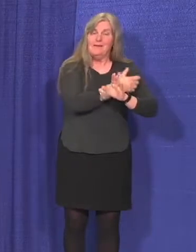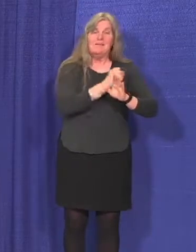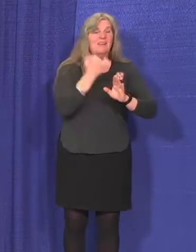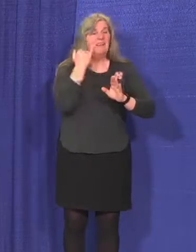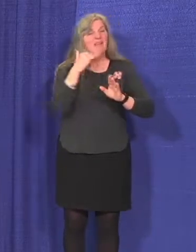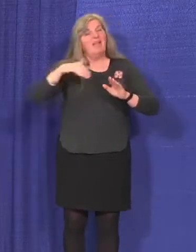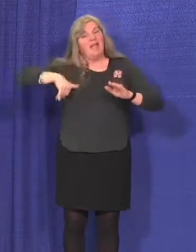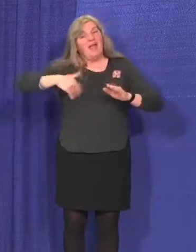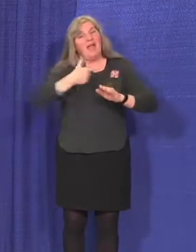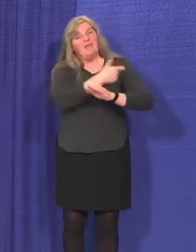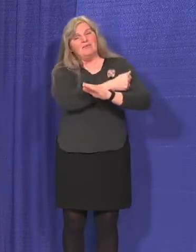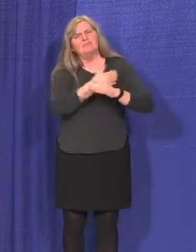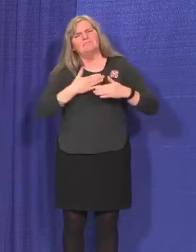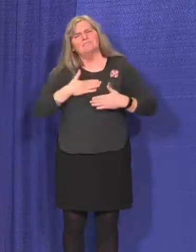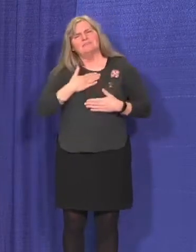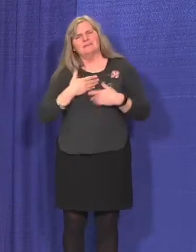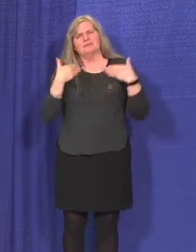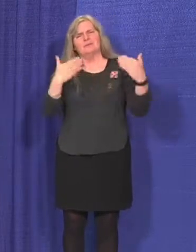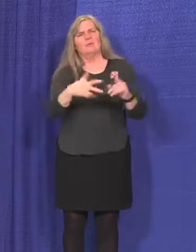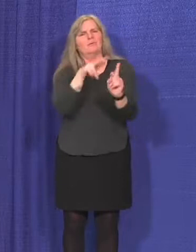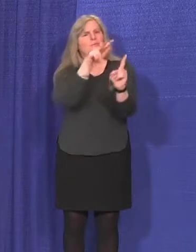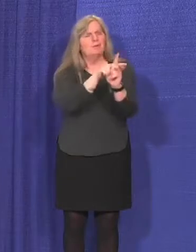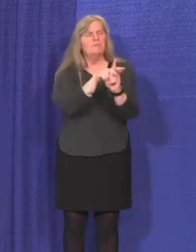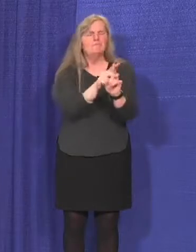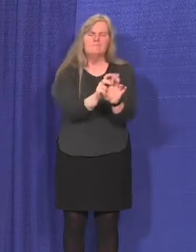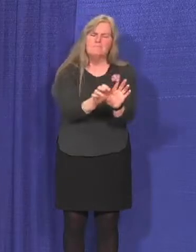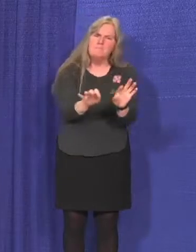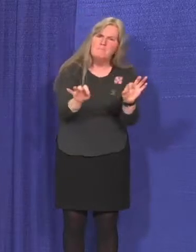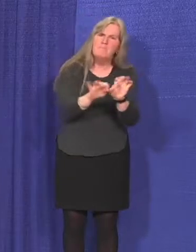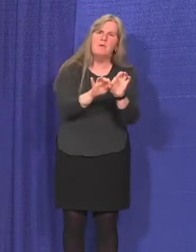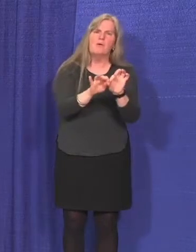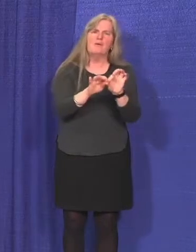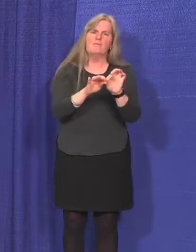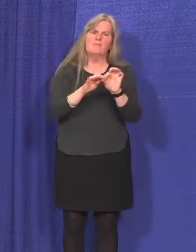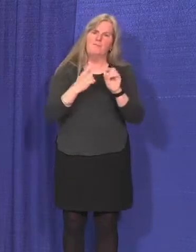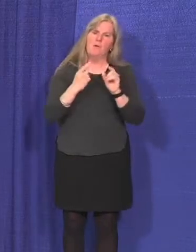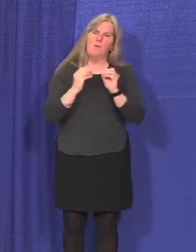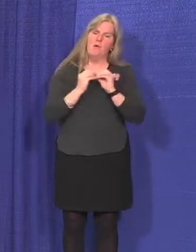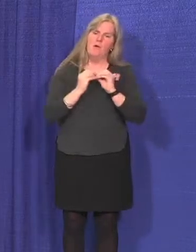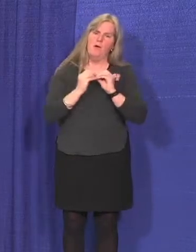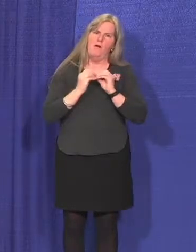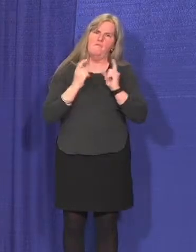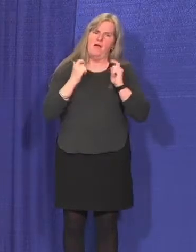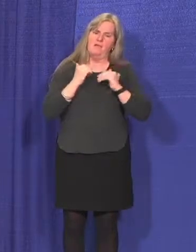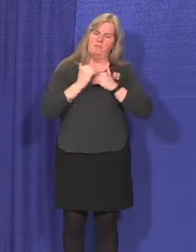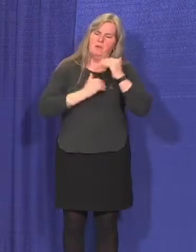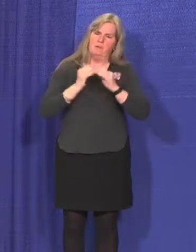best weapons against COVID-19 and key to lifting restrictions.